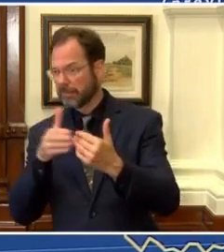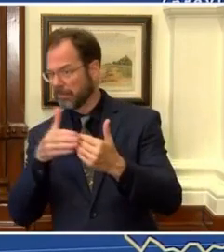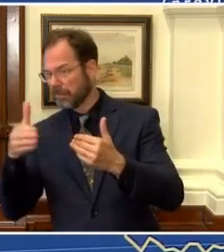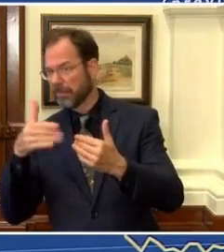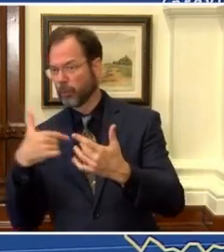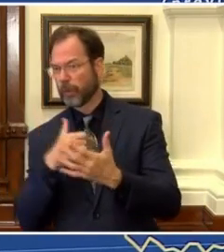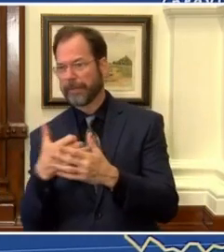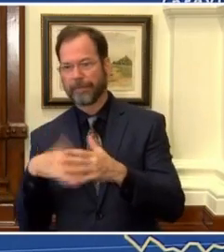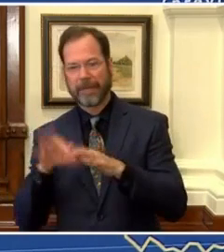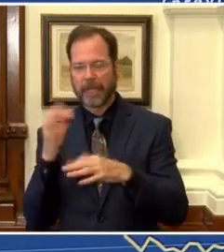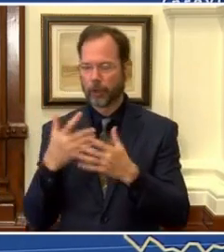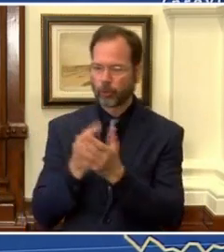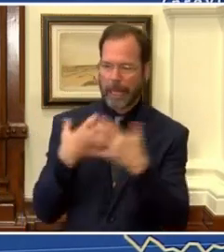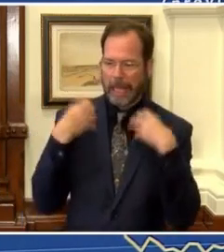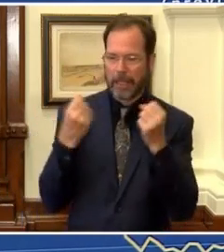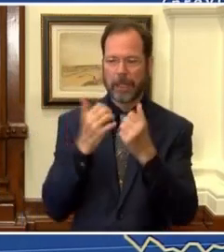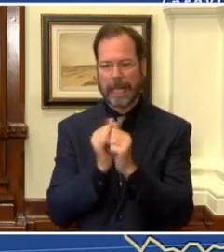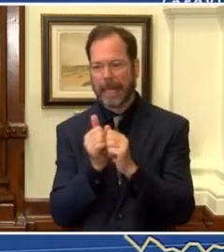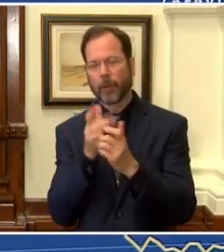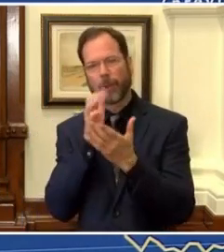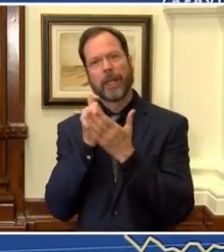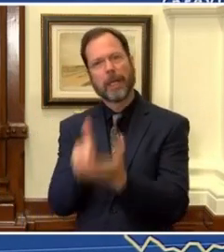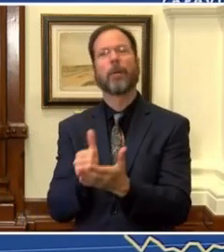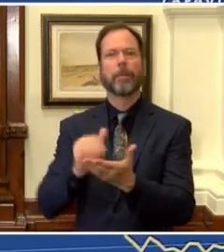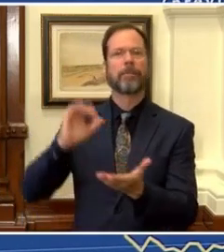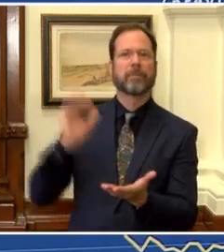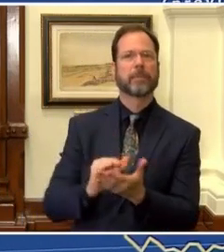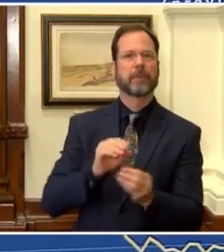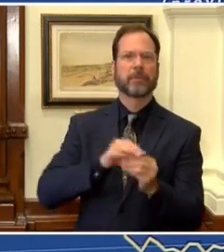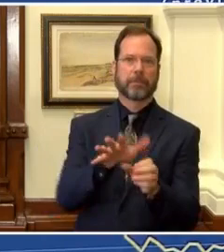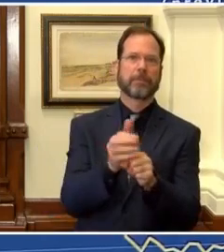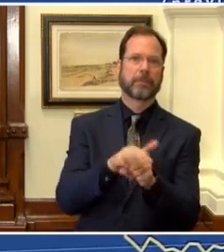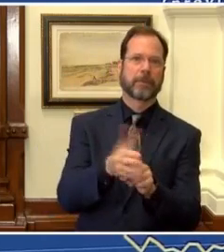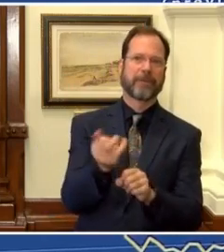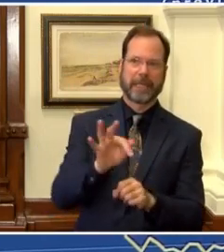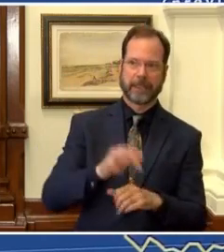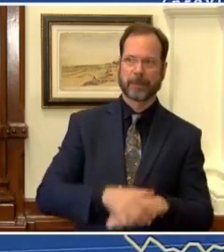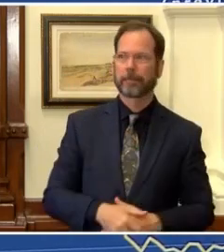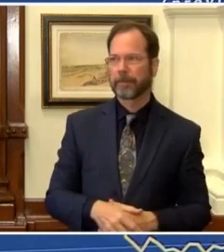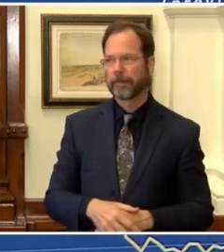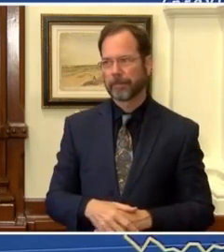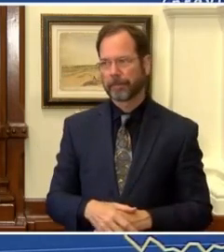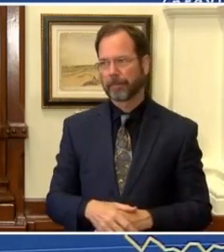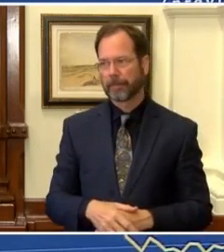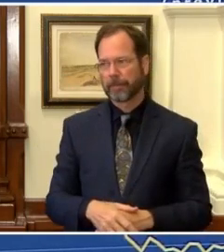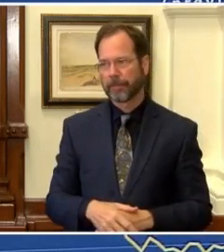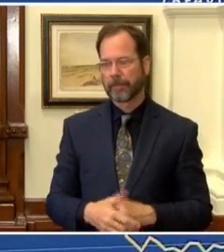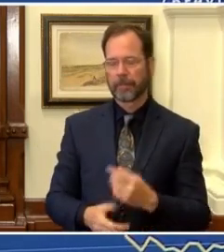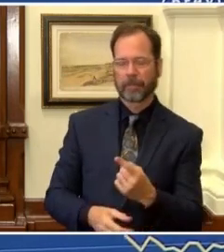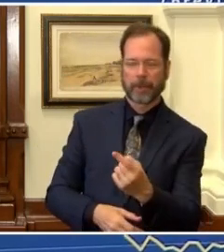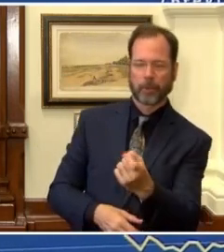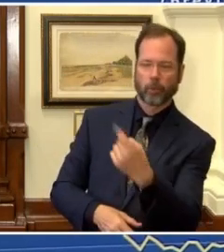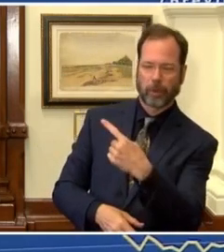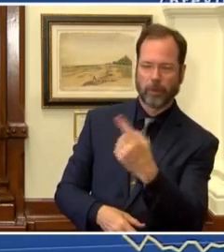ASSIGNMENT. HOPEFULLY IT IS A TEMPORARY REQUIREMENT, ONE THAT WILL GET US TO THE NEXT LEVEL WHEN WE HAVE TREATMENTS THAT WILL